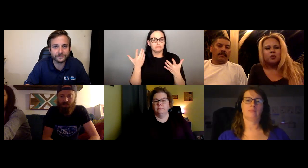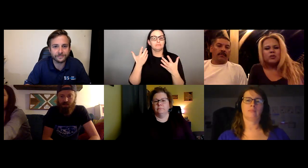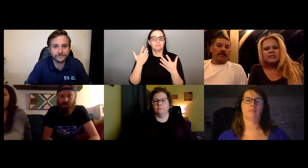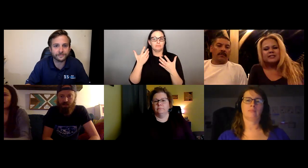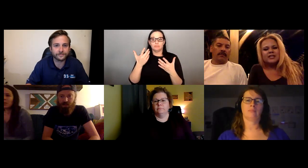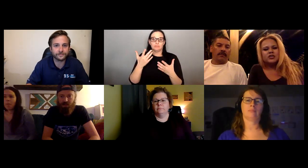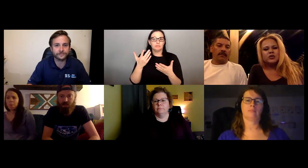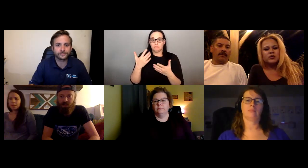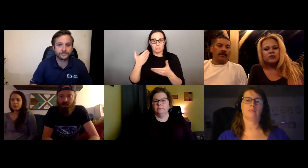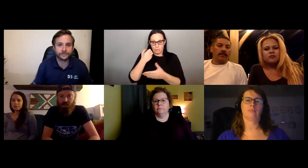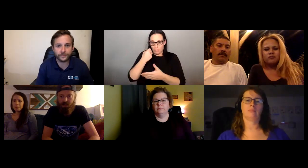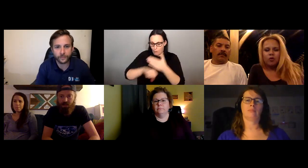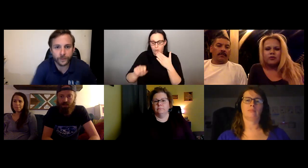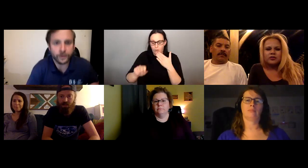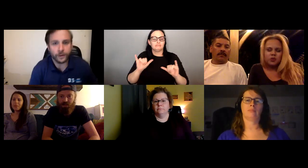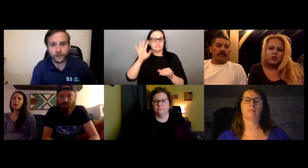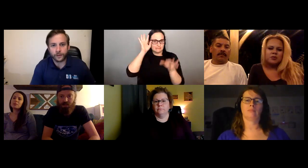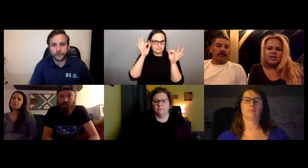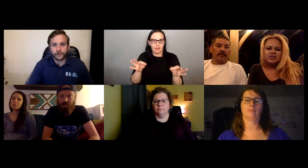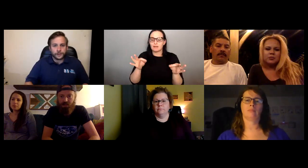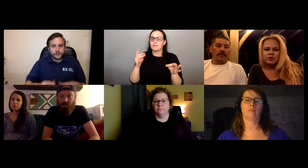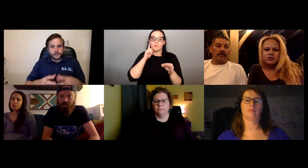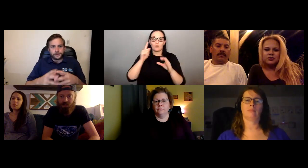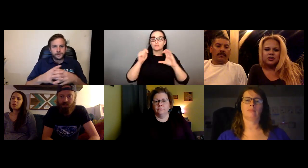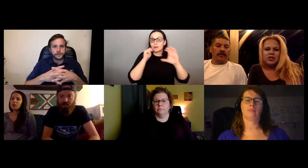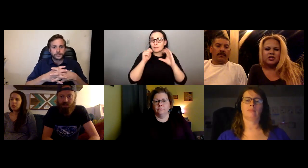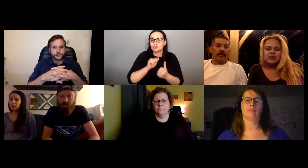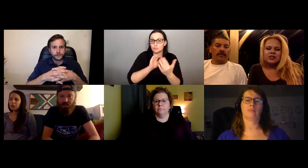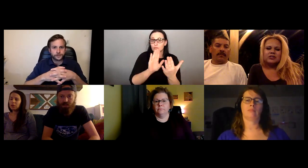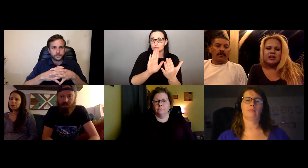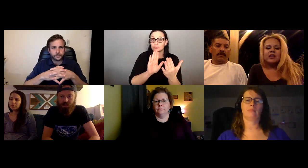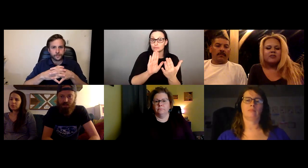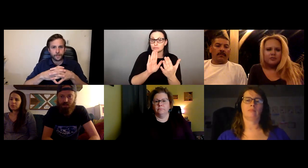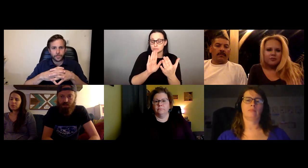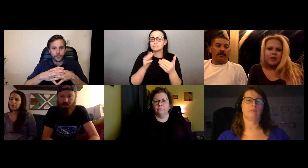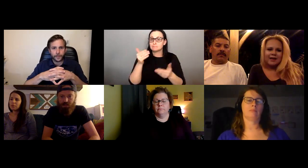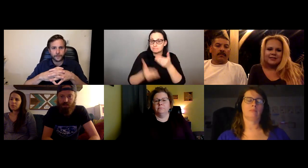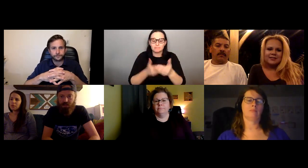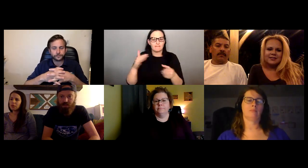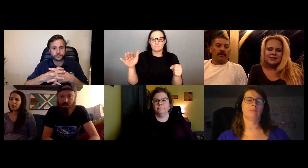we decided to go for the total communication approach and